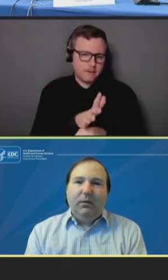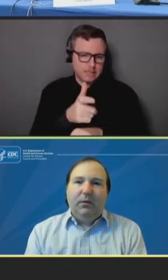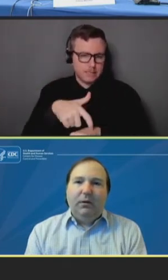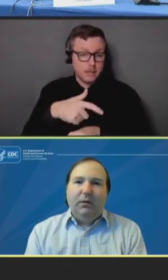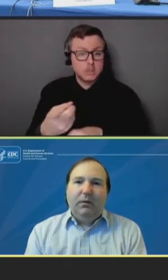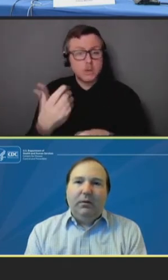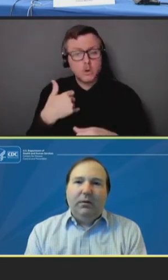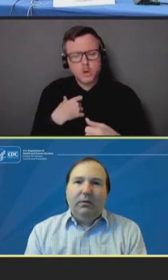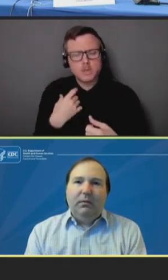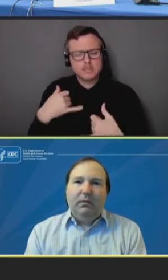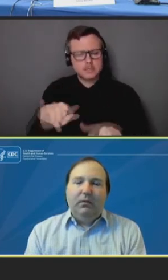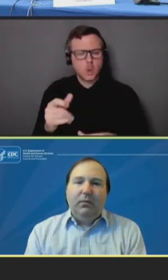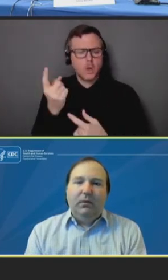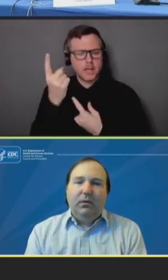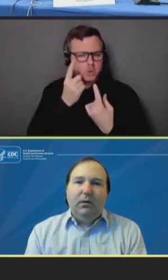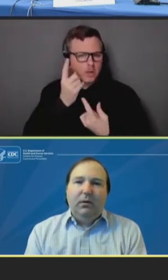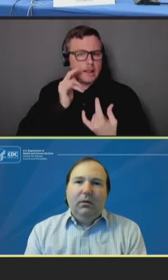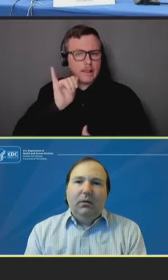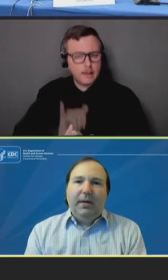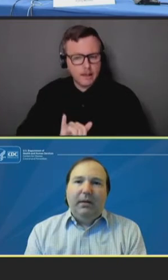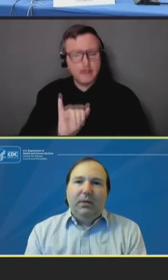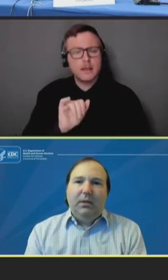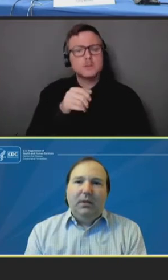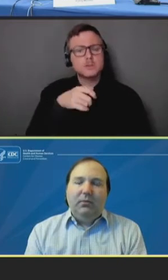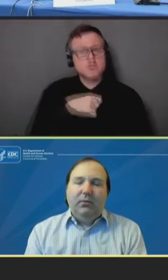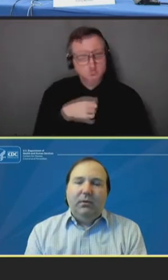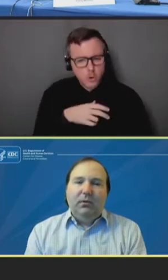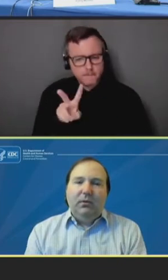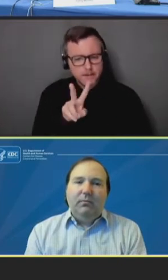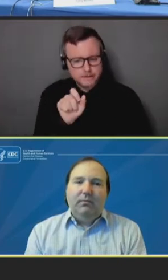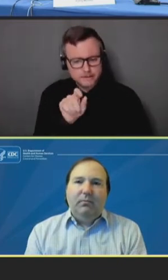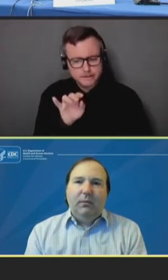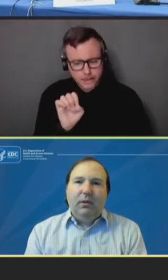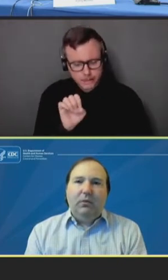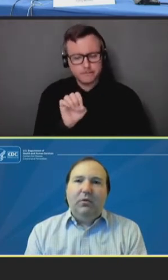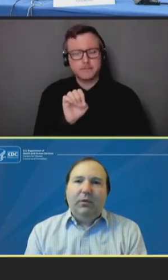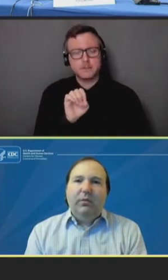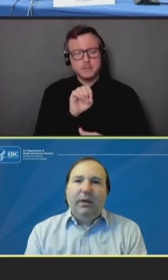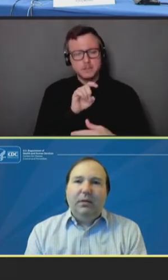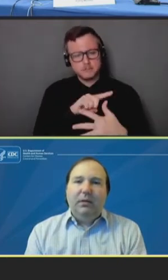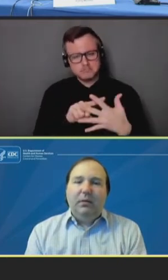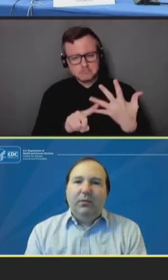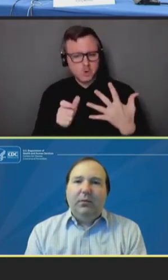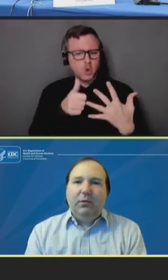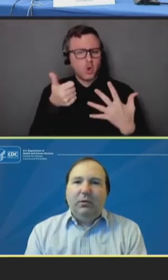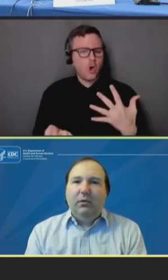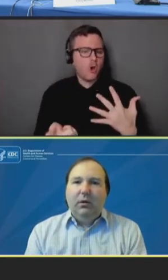still under consideration of expanding v-safe for use for other vaccines in the future. And,